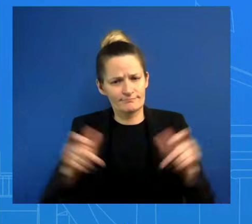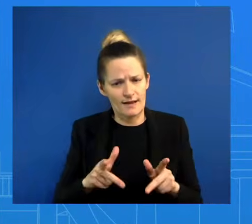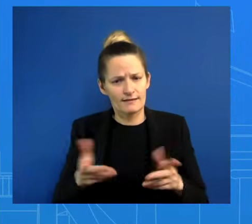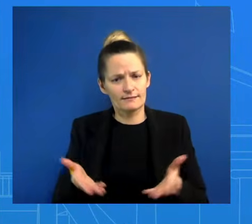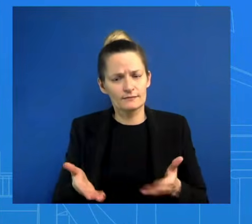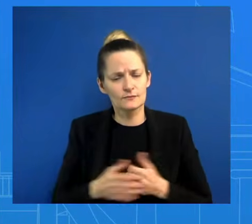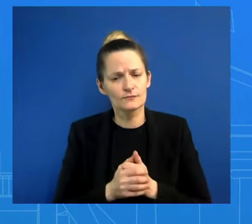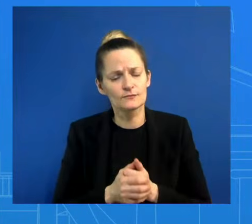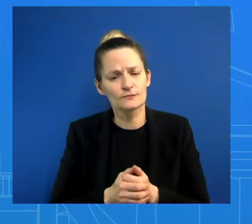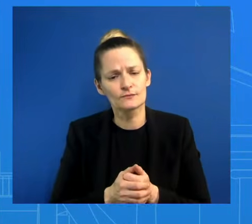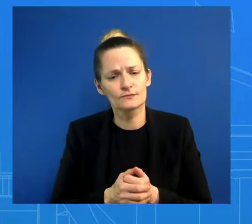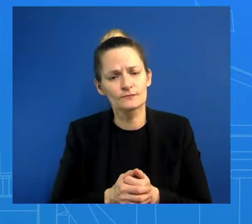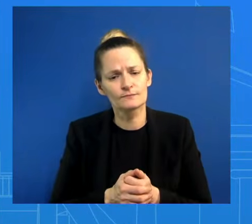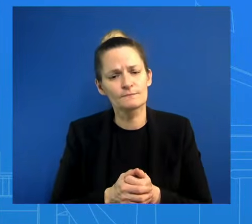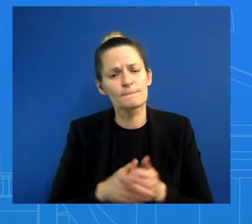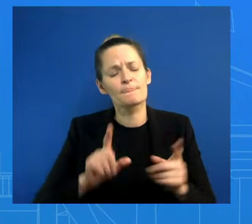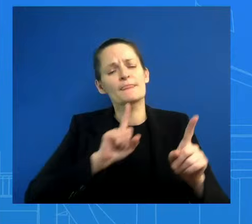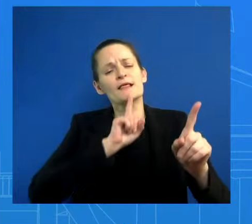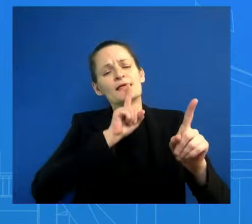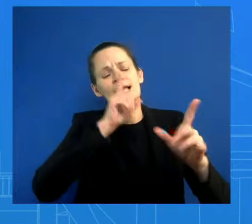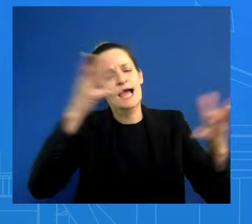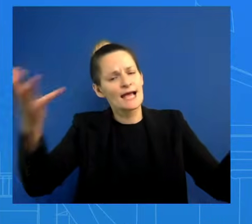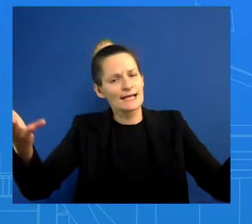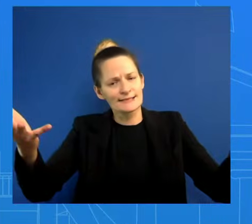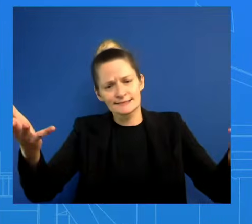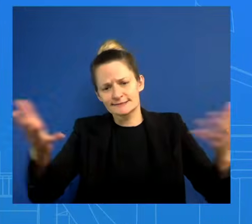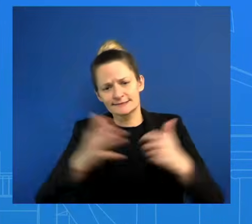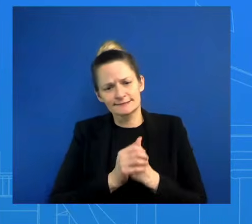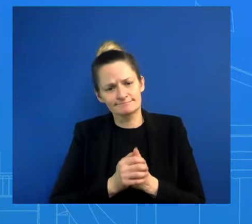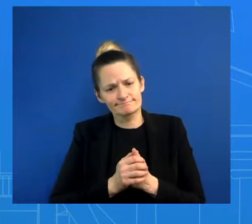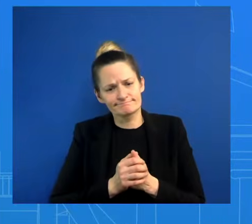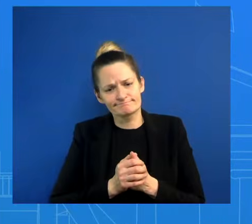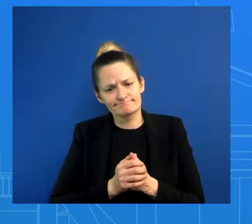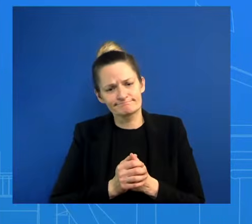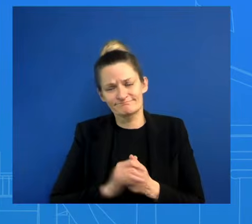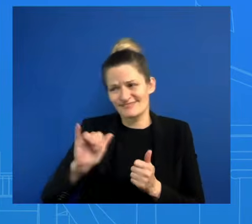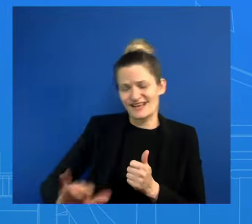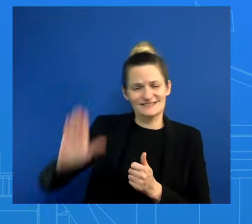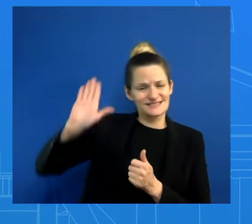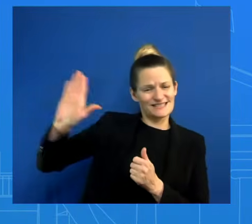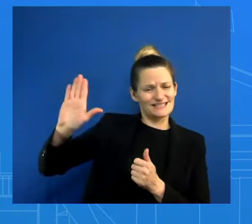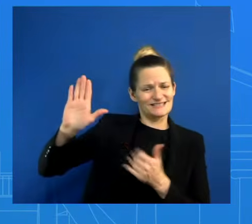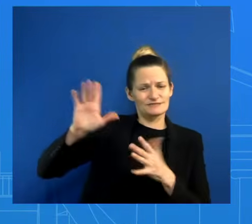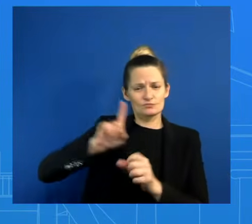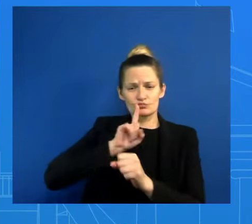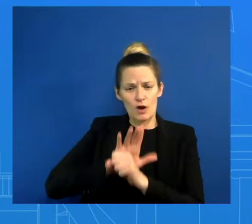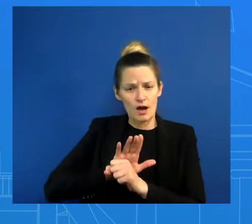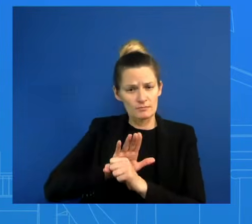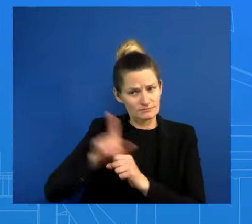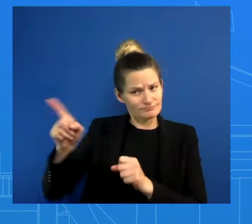promised and kept over the past several months. The Press: And following up from earlier in the week, do you know if the President has counted the votes